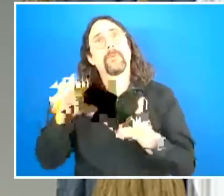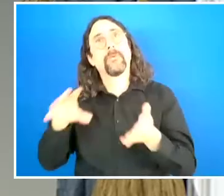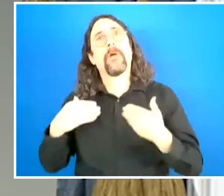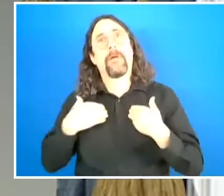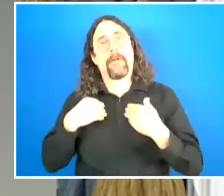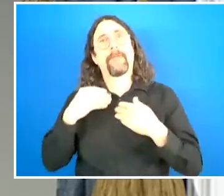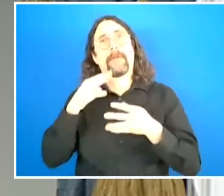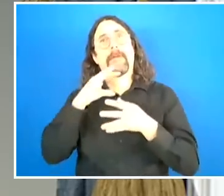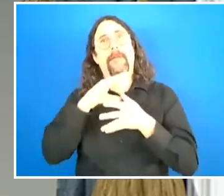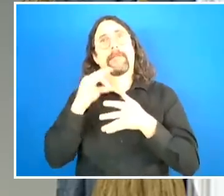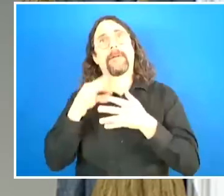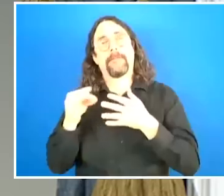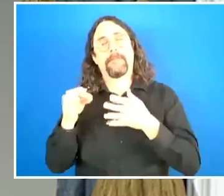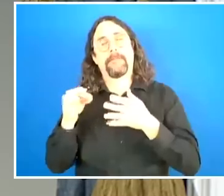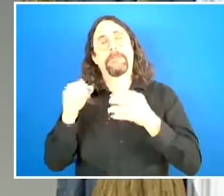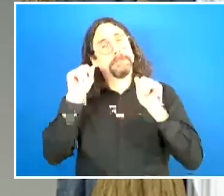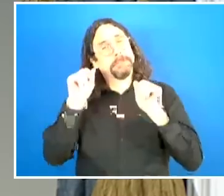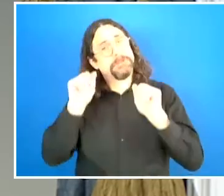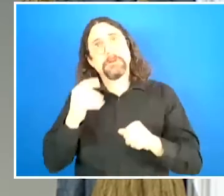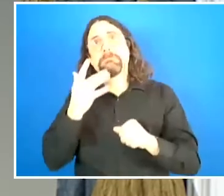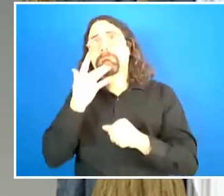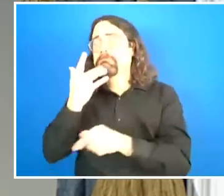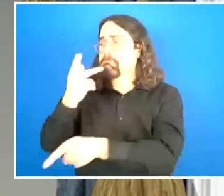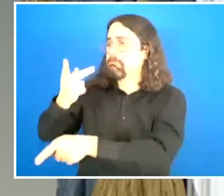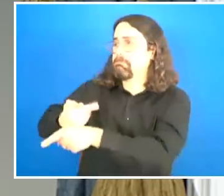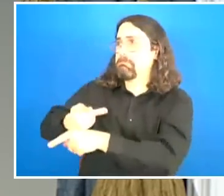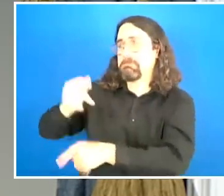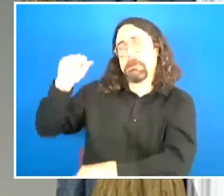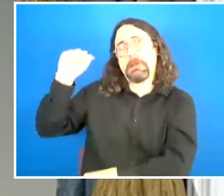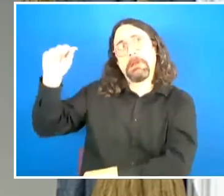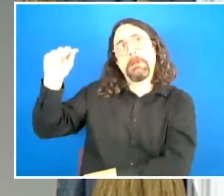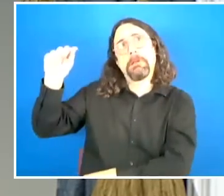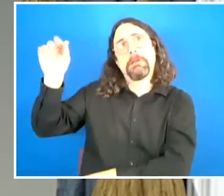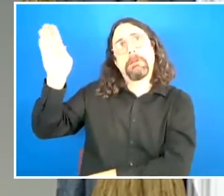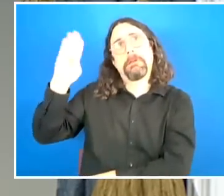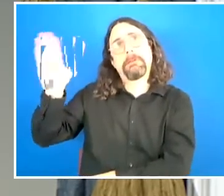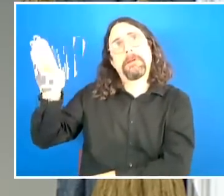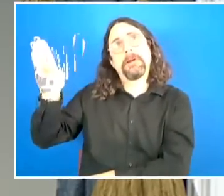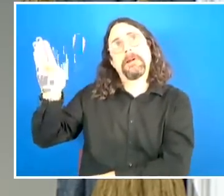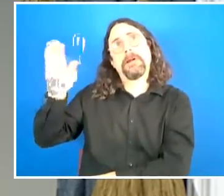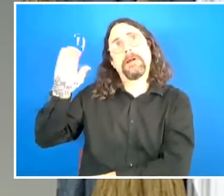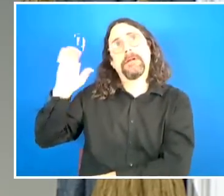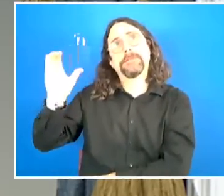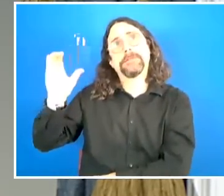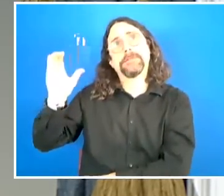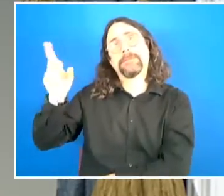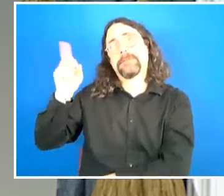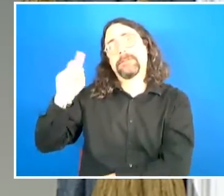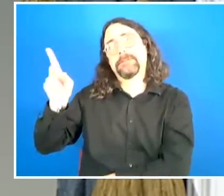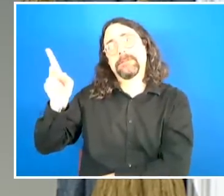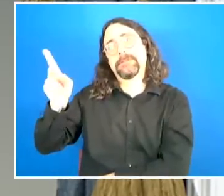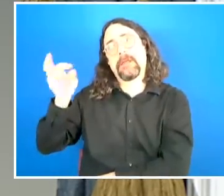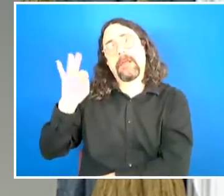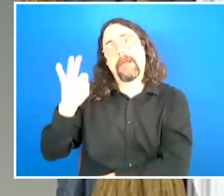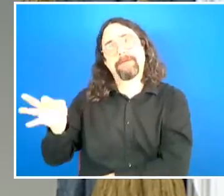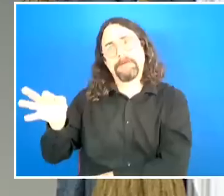STUDENT CHOOSSE TO KEEPT HE LETTER GRADE, THAT GETS FACTORED INTO THE GDERA PNTOI AVERAGE.